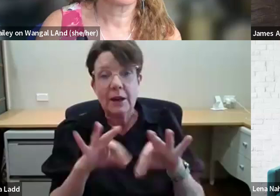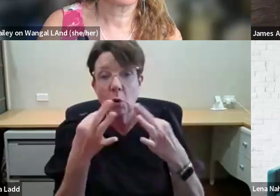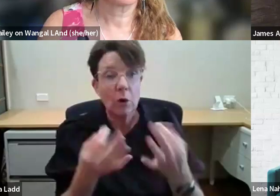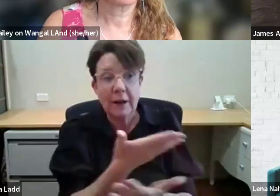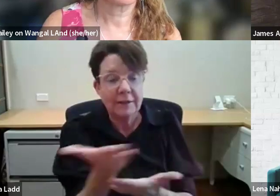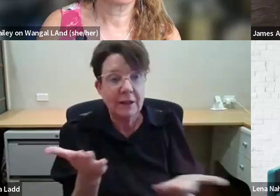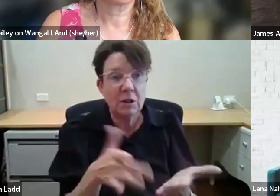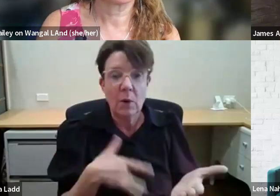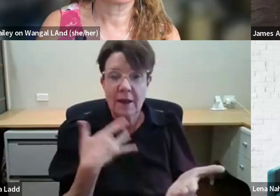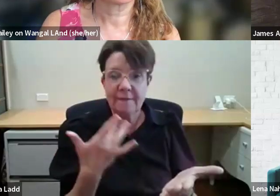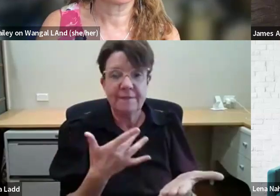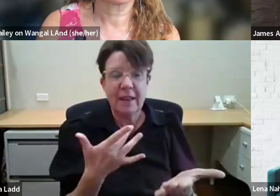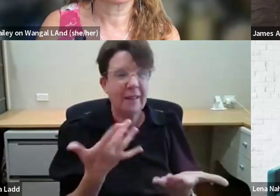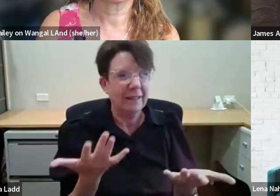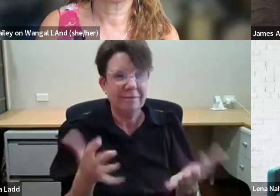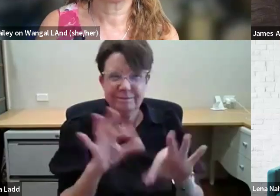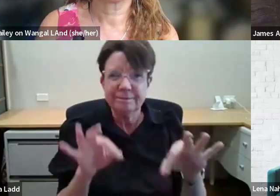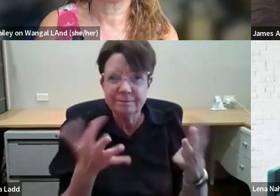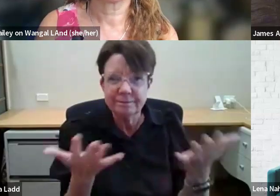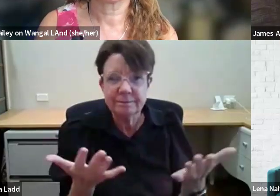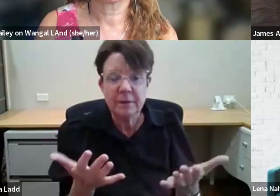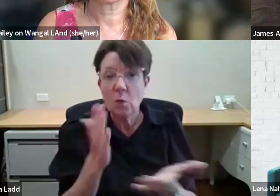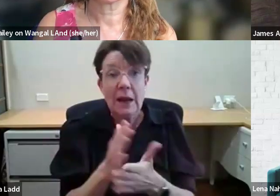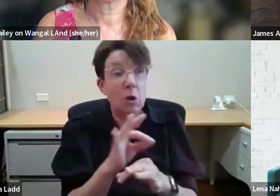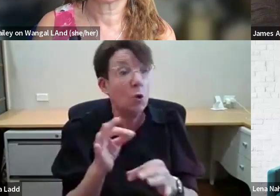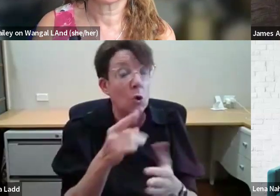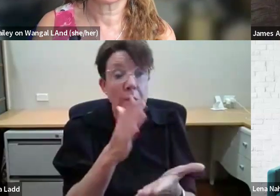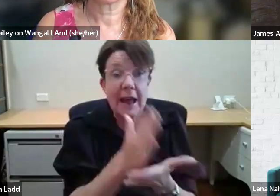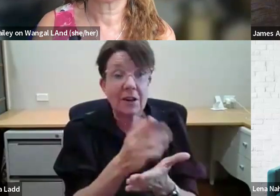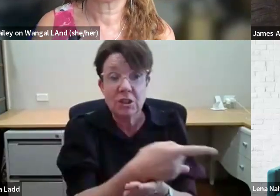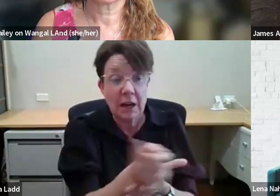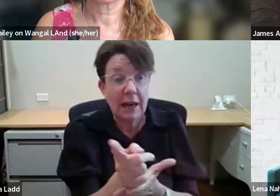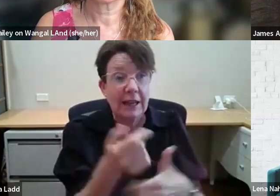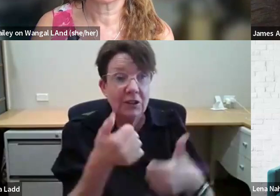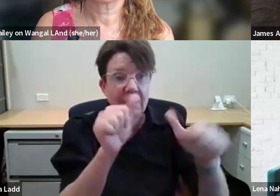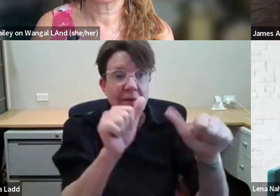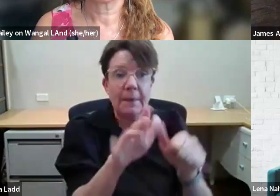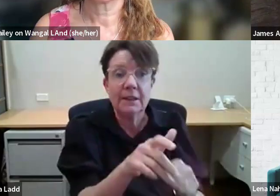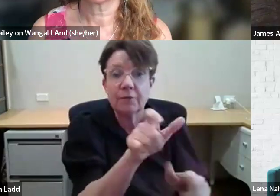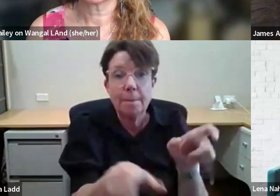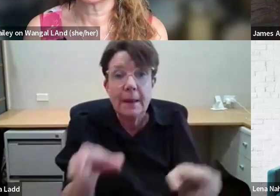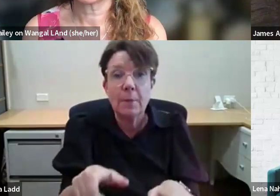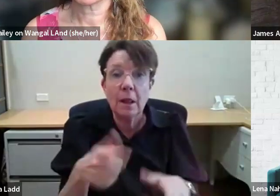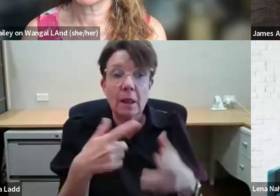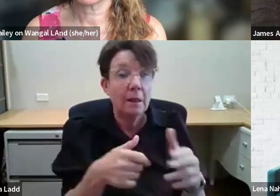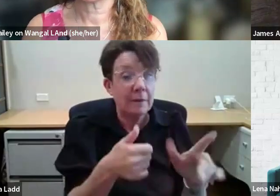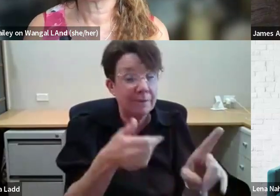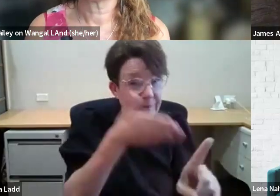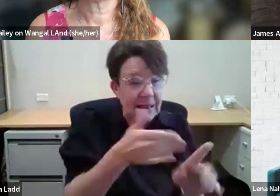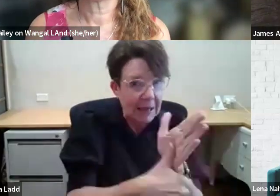economic measures or when it comes to them emotionally. There has been a lot of research to confirm that organisations that